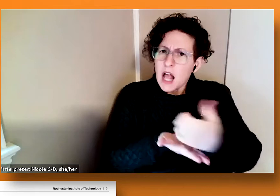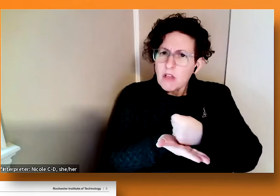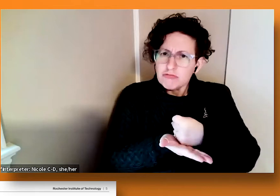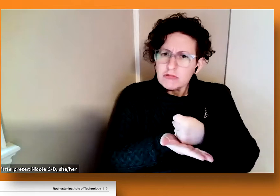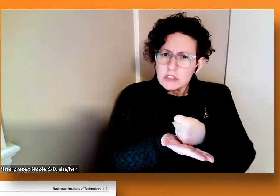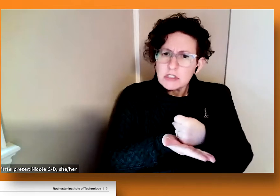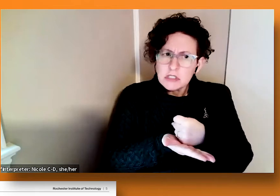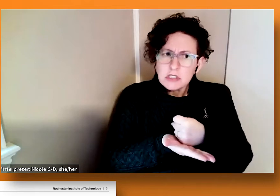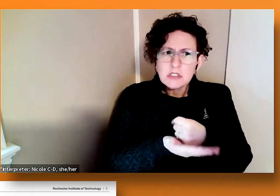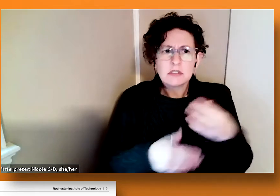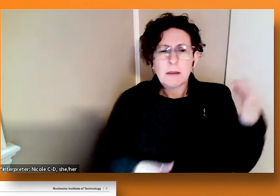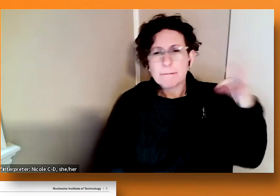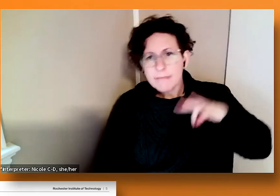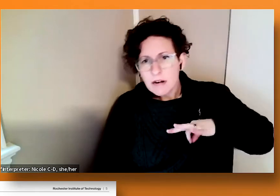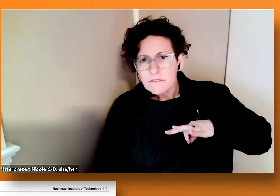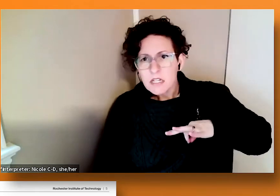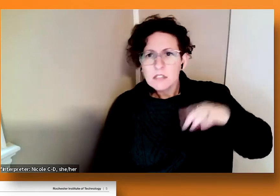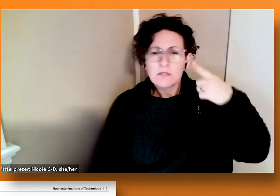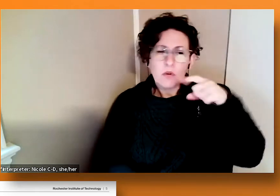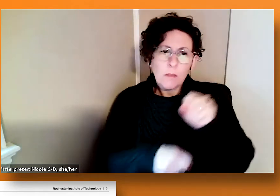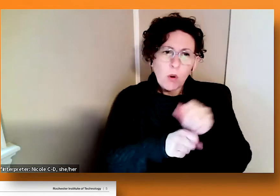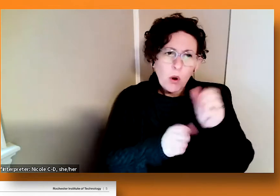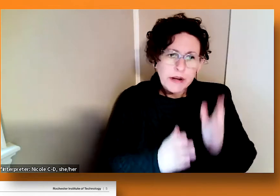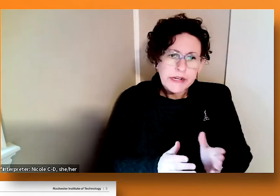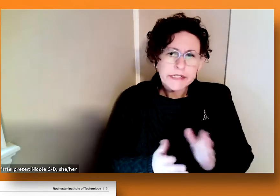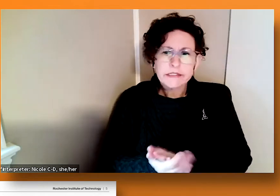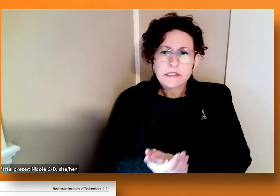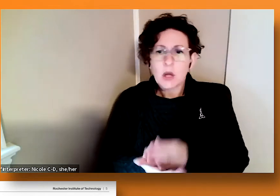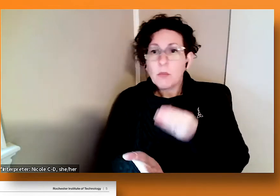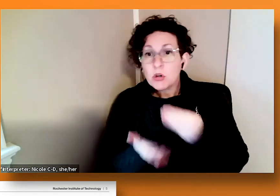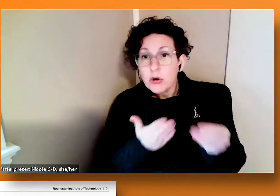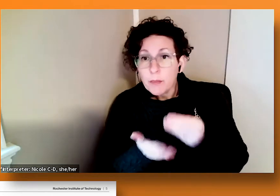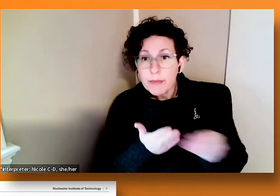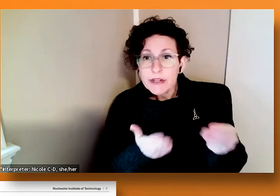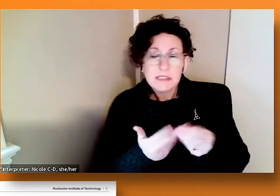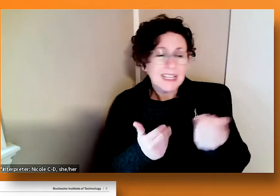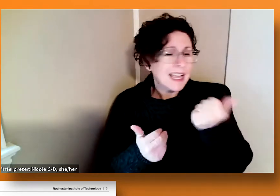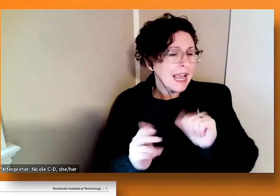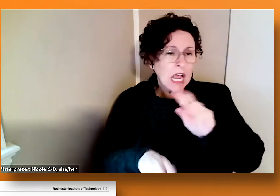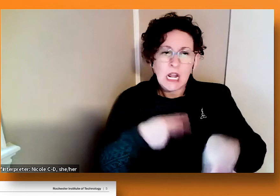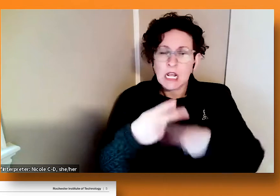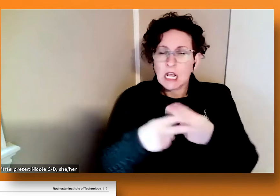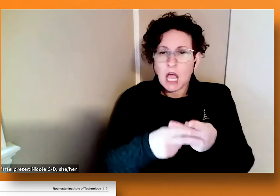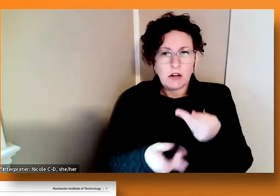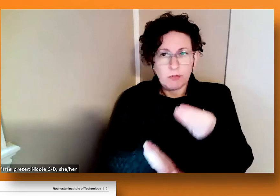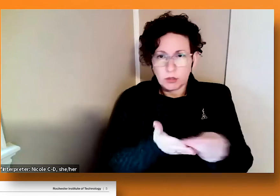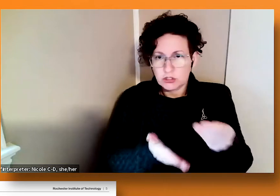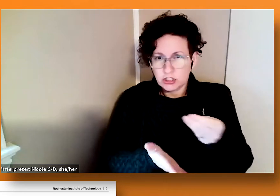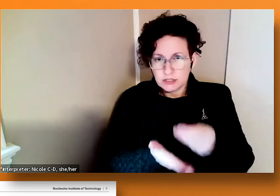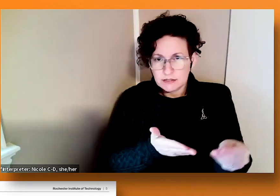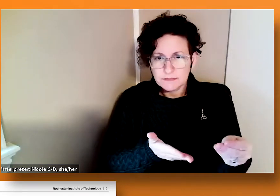you'll see things like salaries, benefits, procurements,